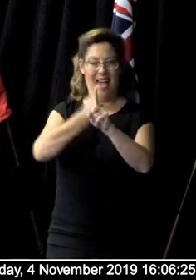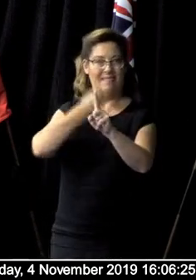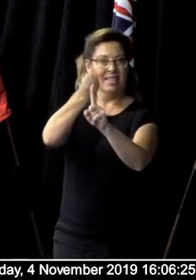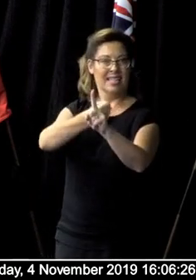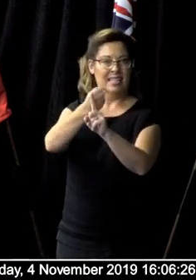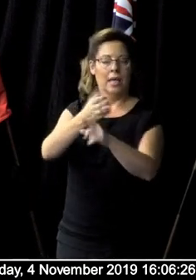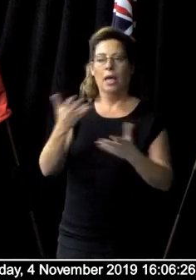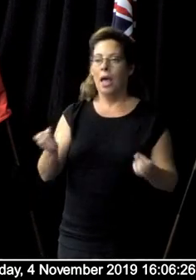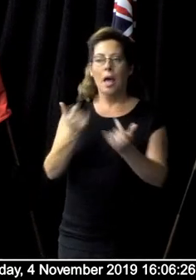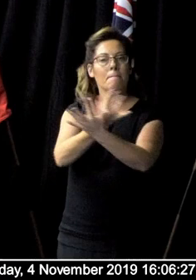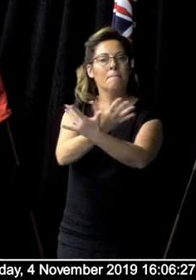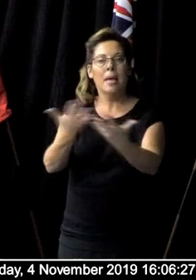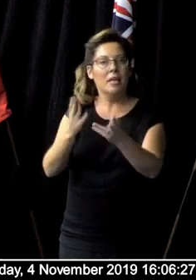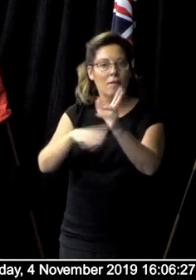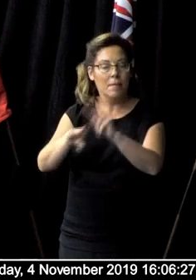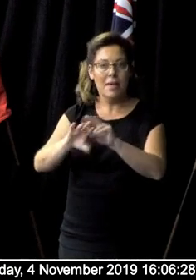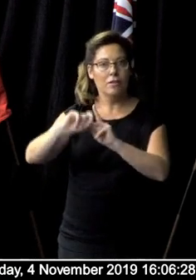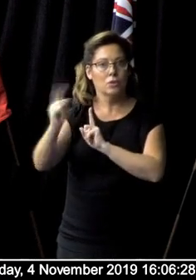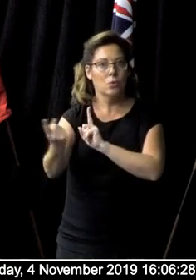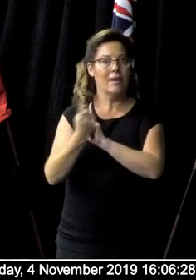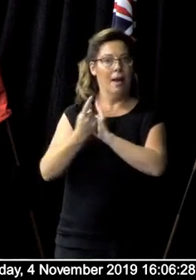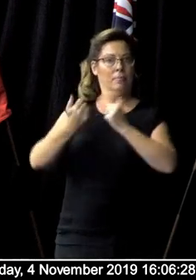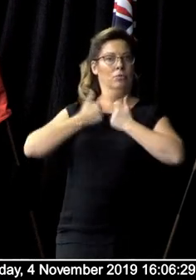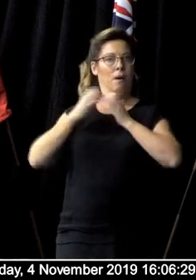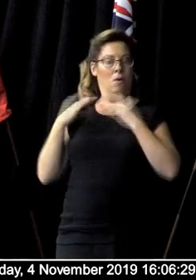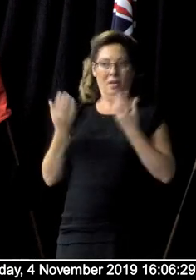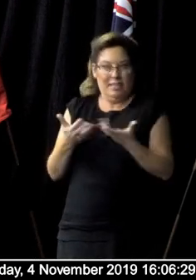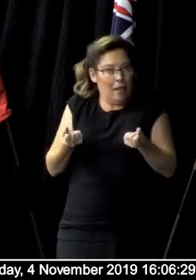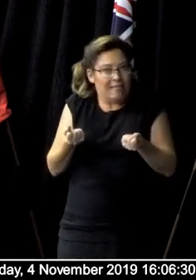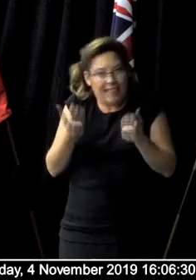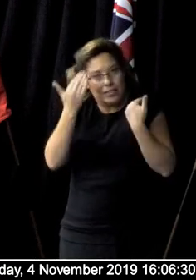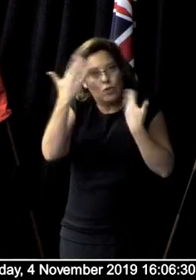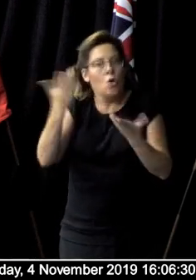understand their rights, don’t understand the legislation, the